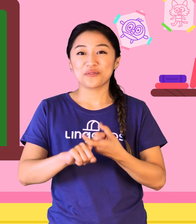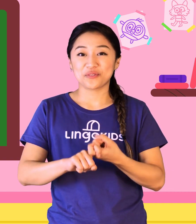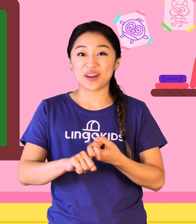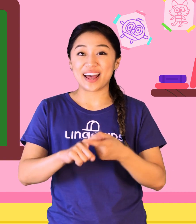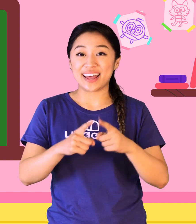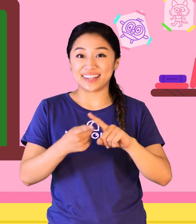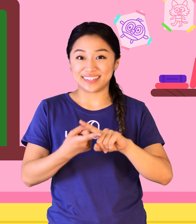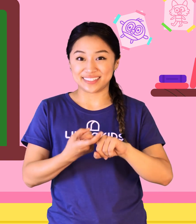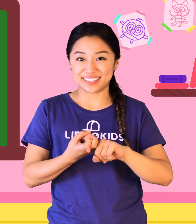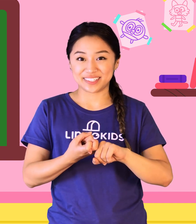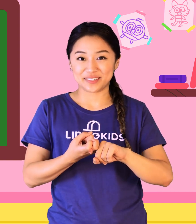Friend.